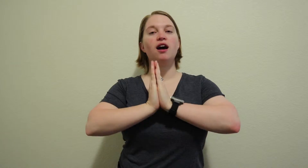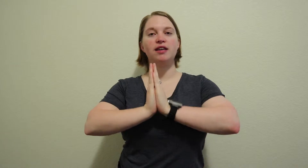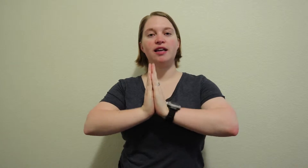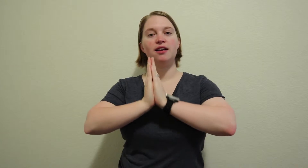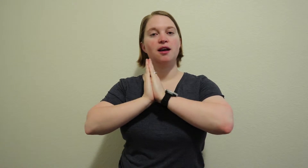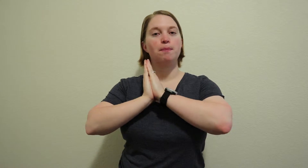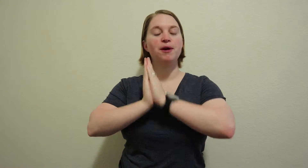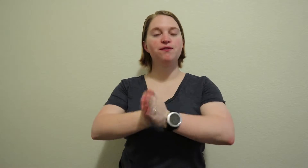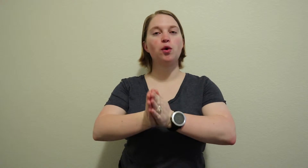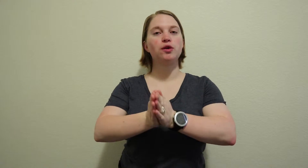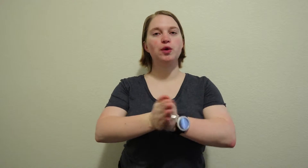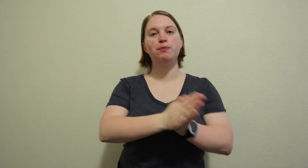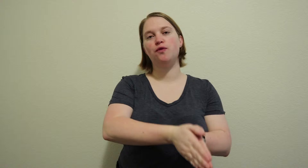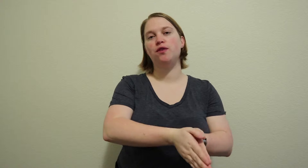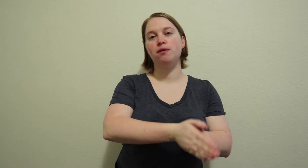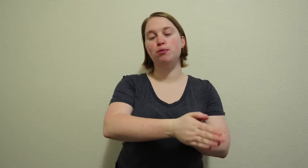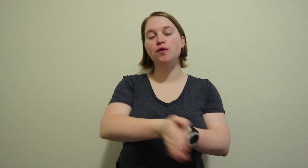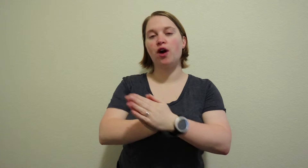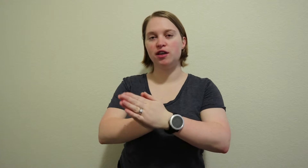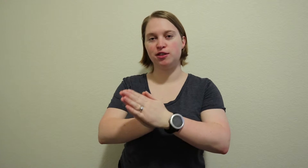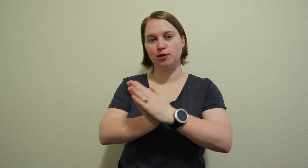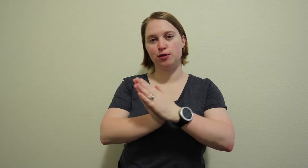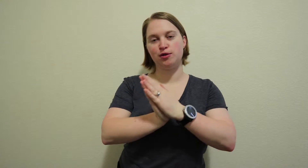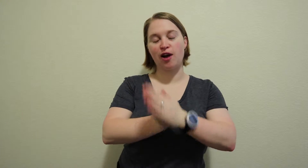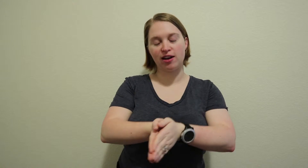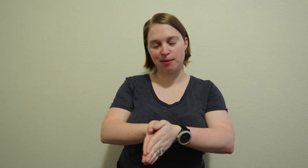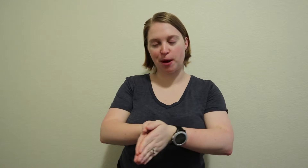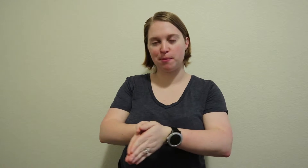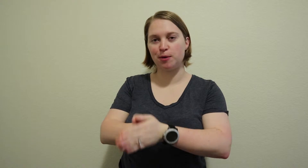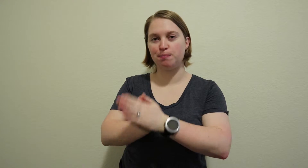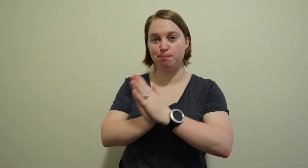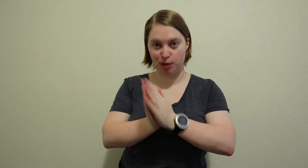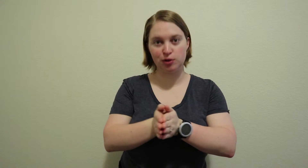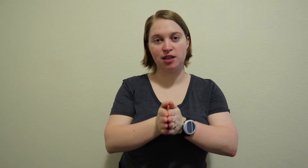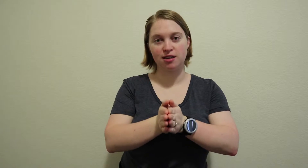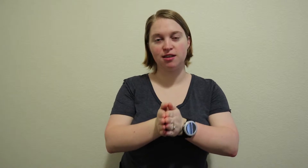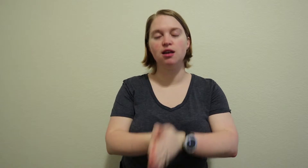Alright, before we move on to talk about music